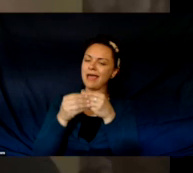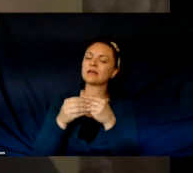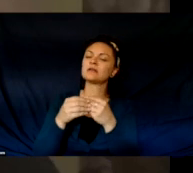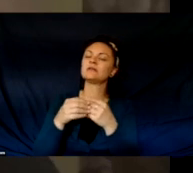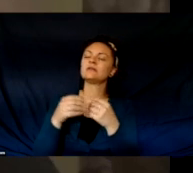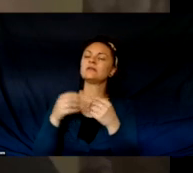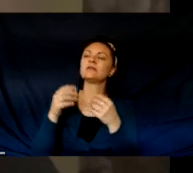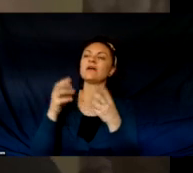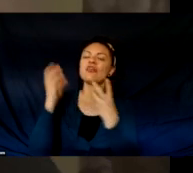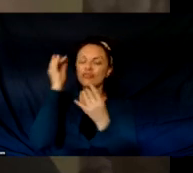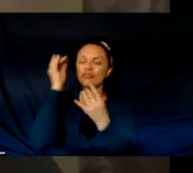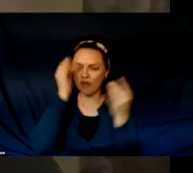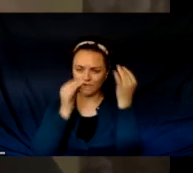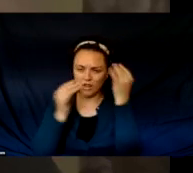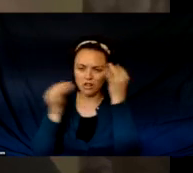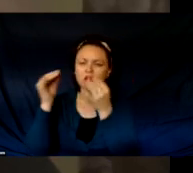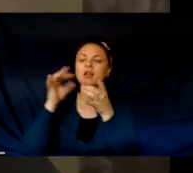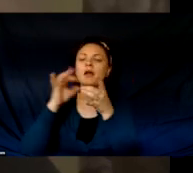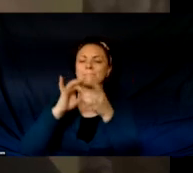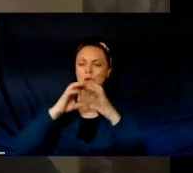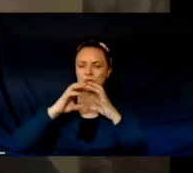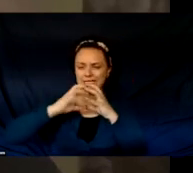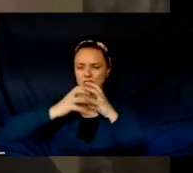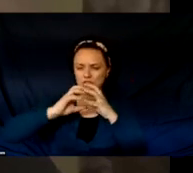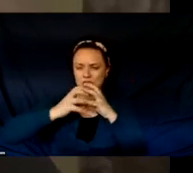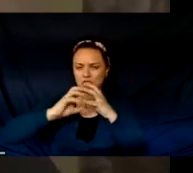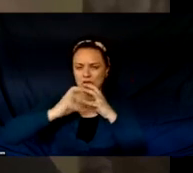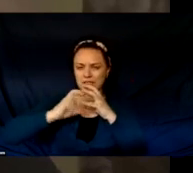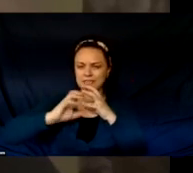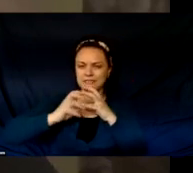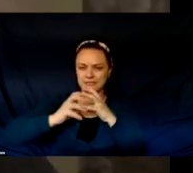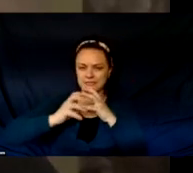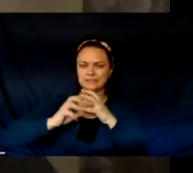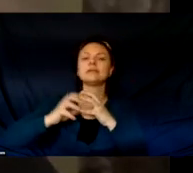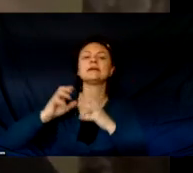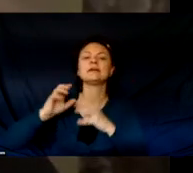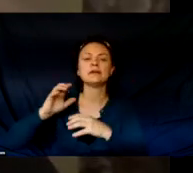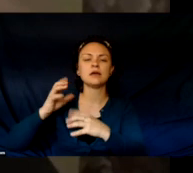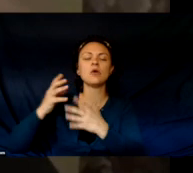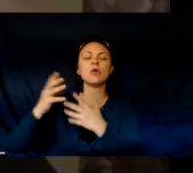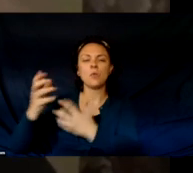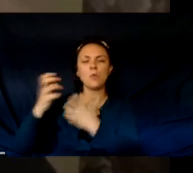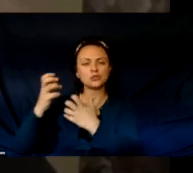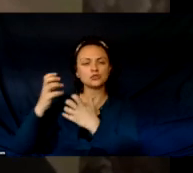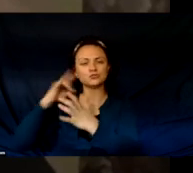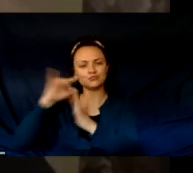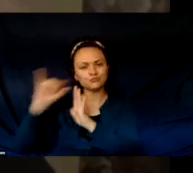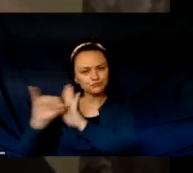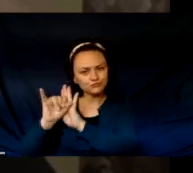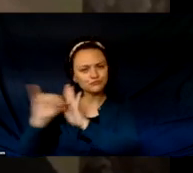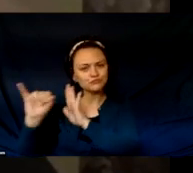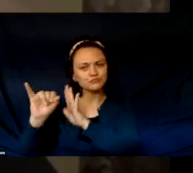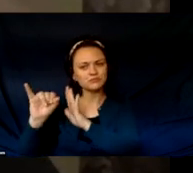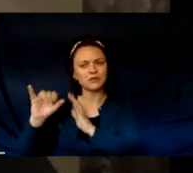our intersectionalities about the oppressive history that because of